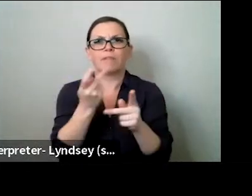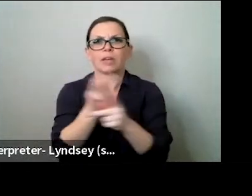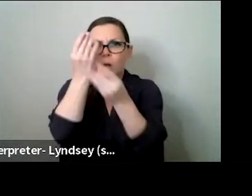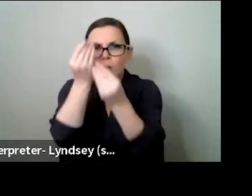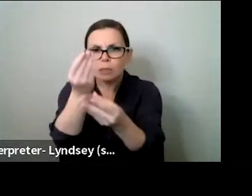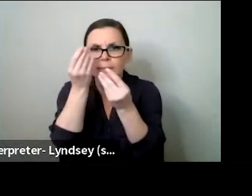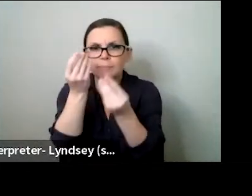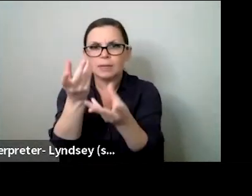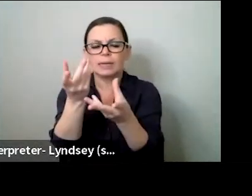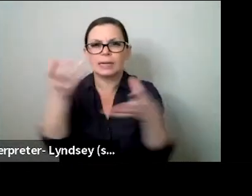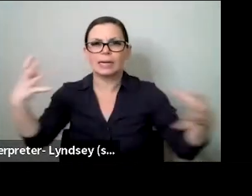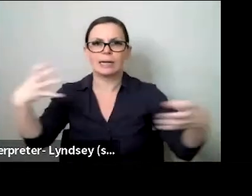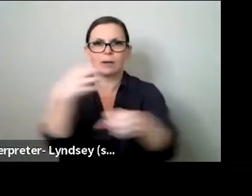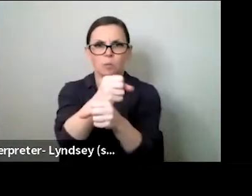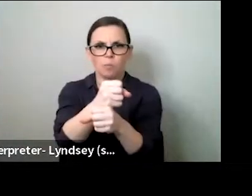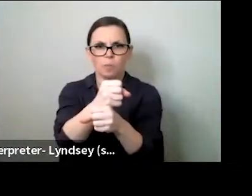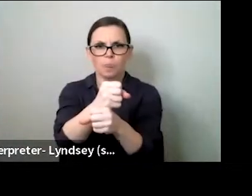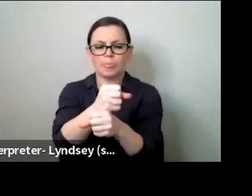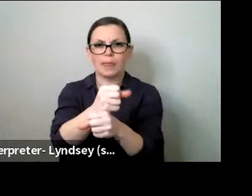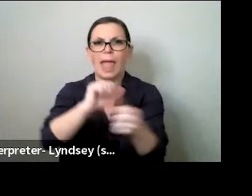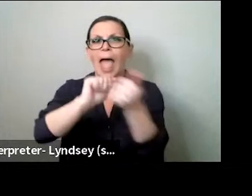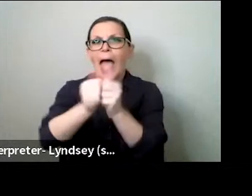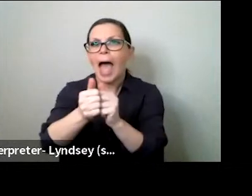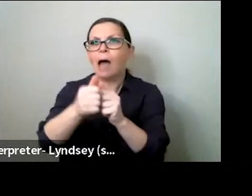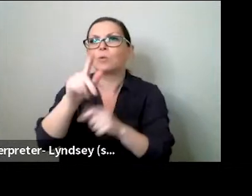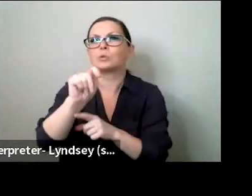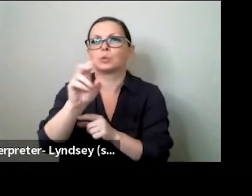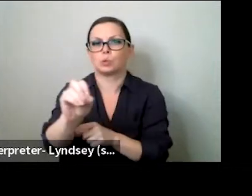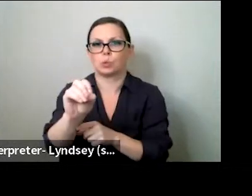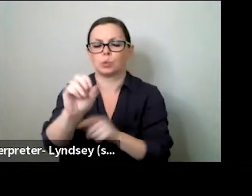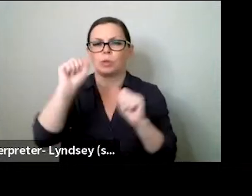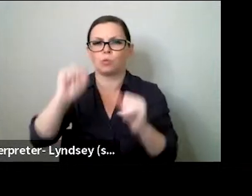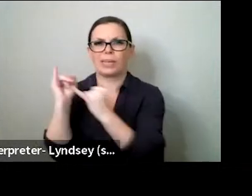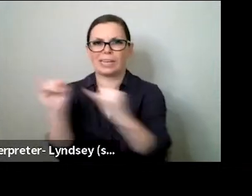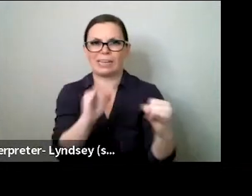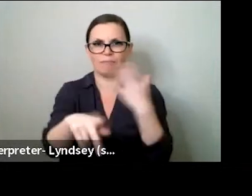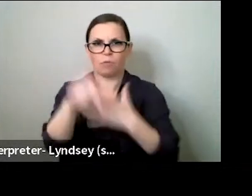into a sort of how-to that we can individualize the program for you.